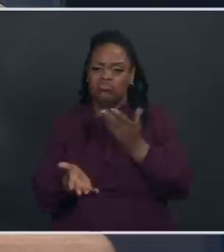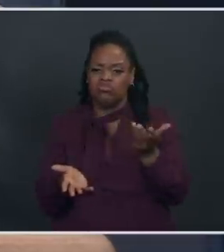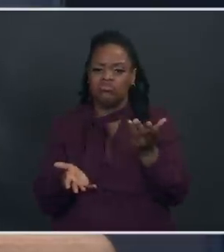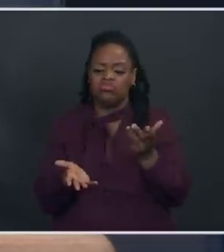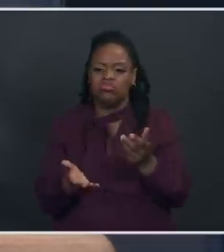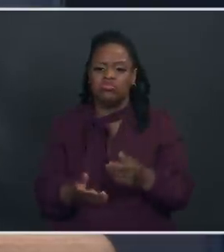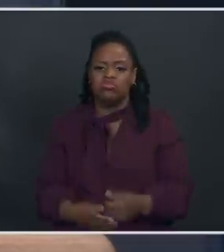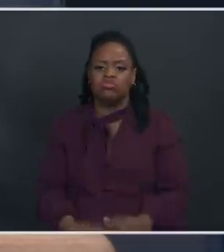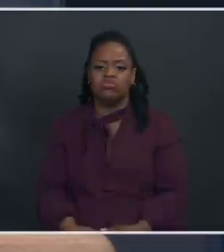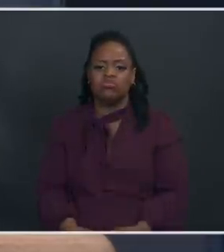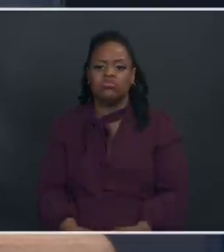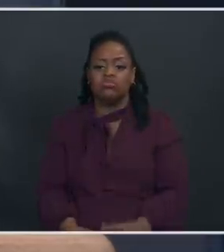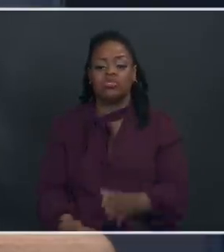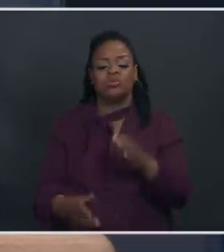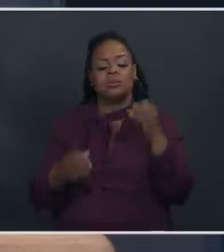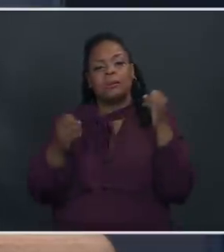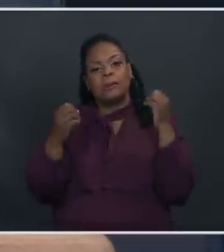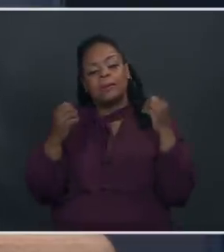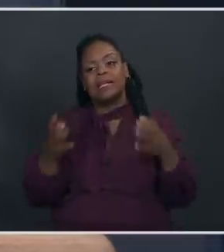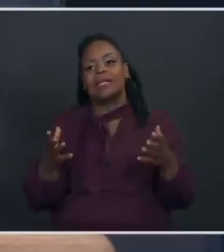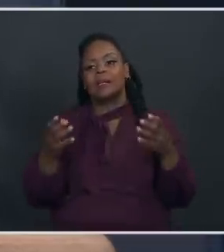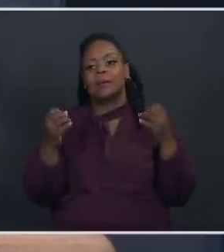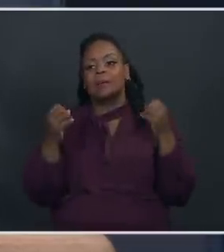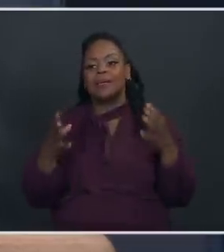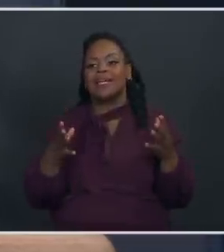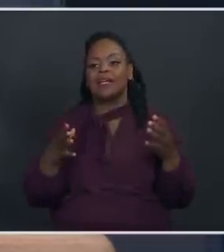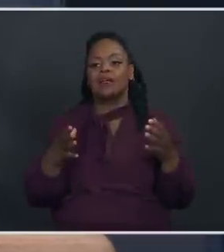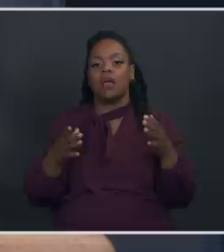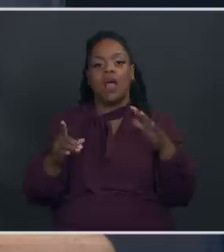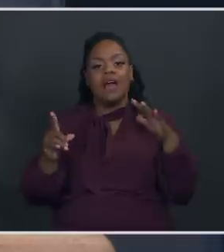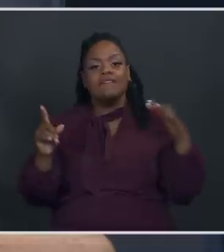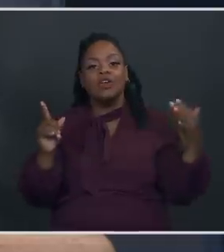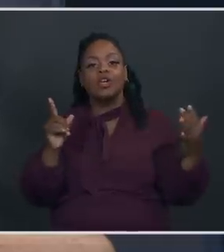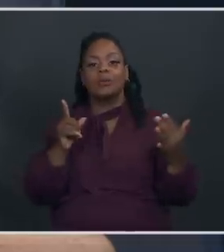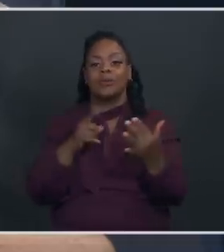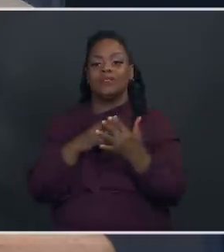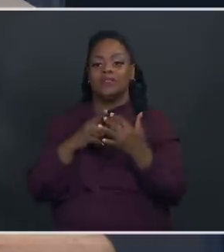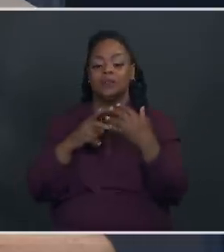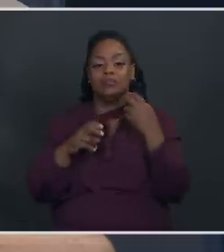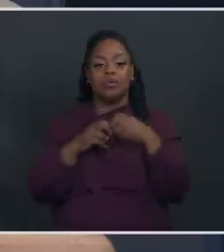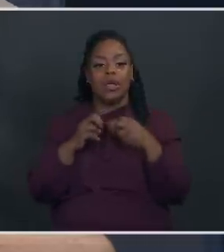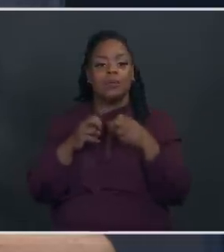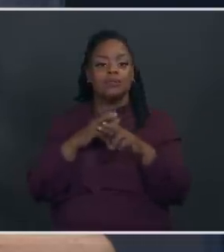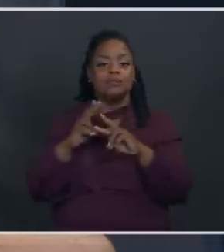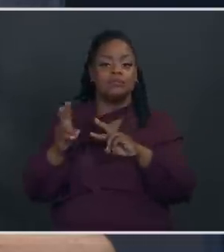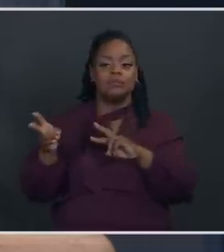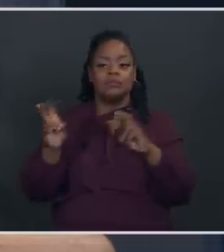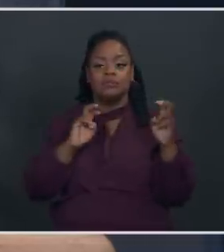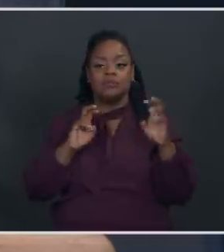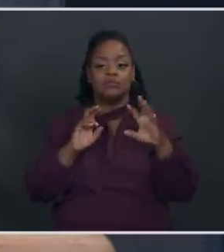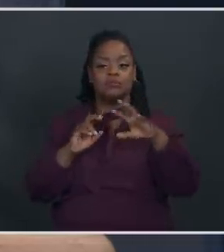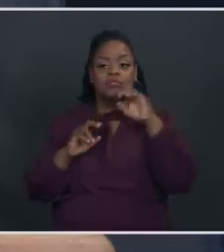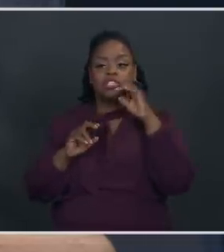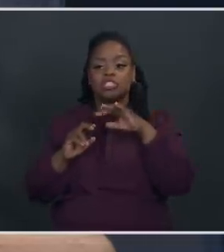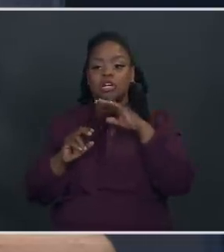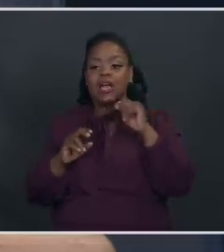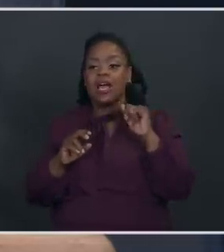the number of people that are breathing dirty air, and that kids are getting asthma? So, instead, let's think about all of it at the same time.